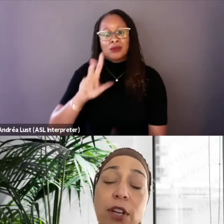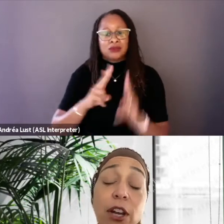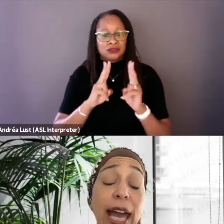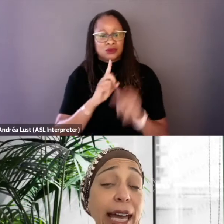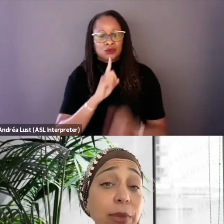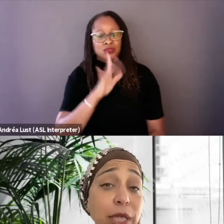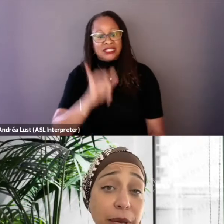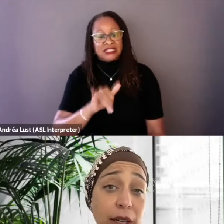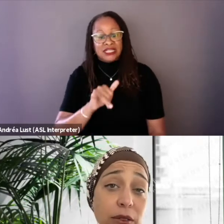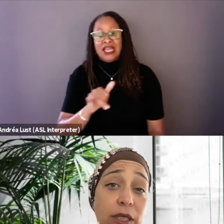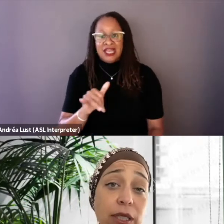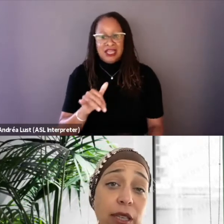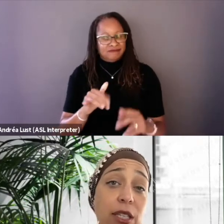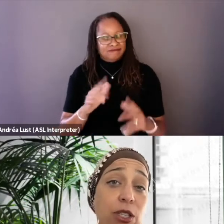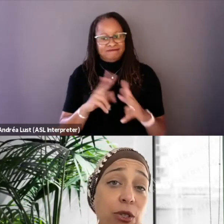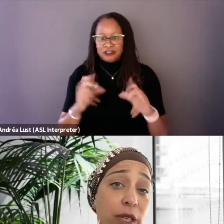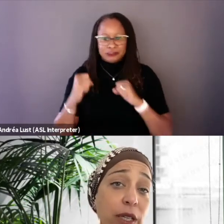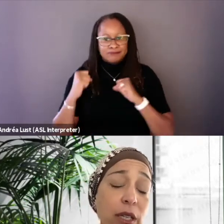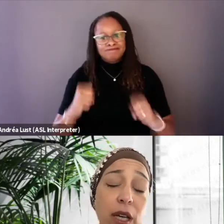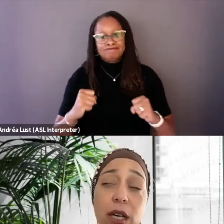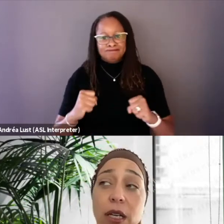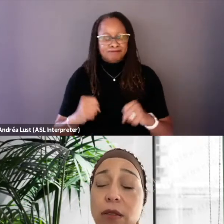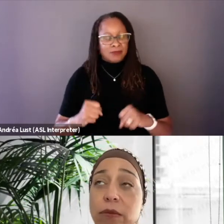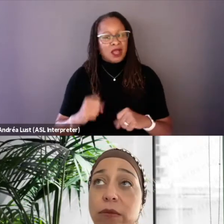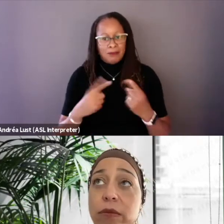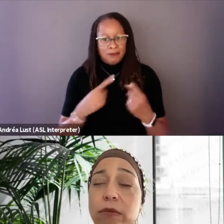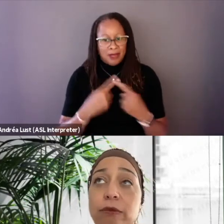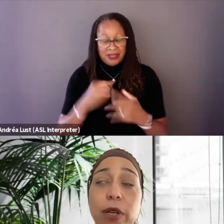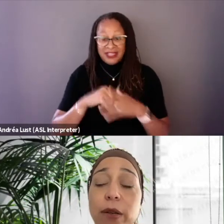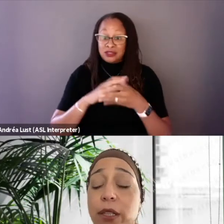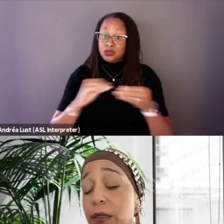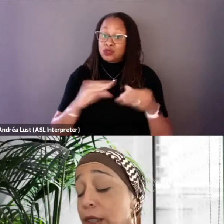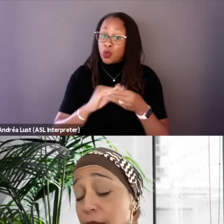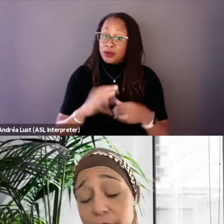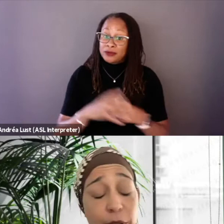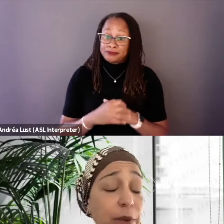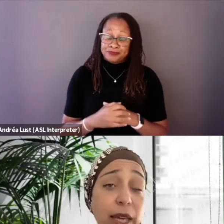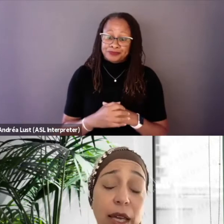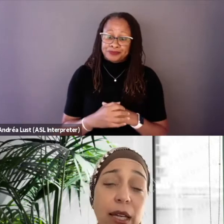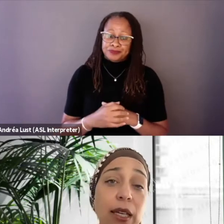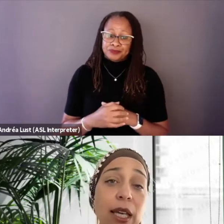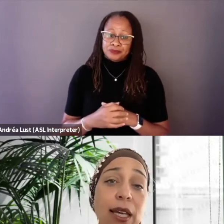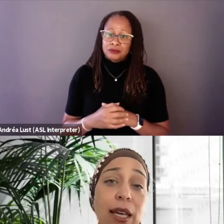very adamant about in this story. Literally, from the beginning